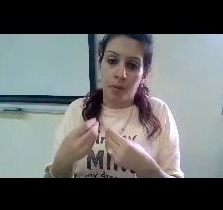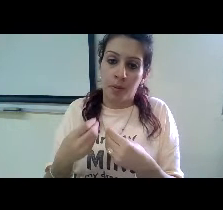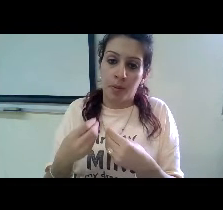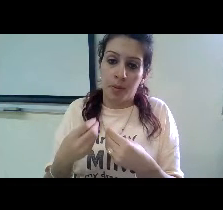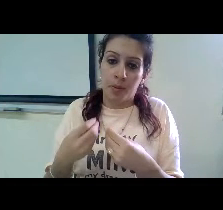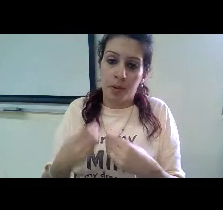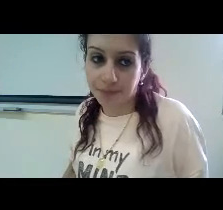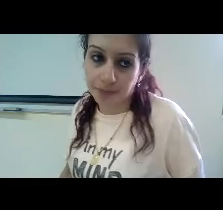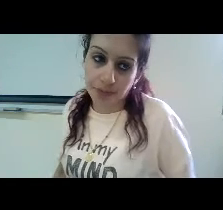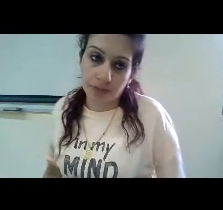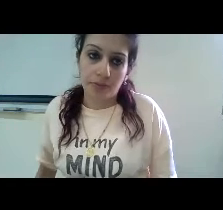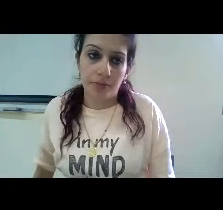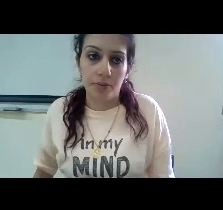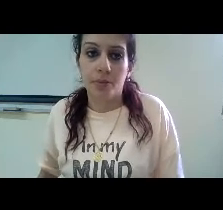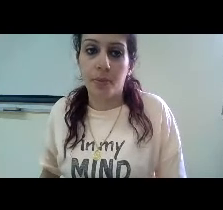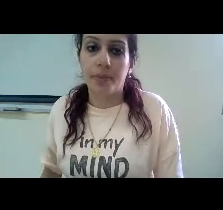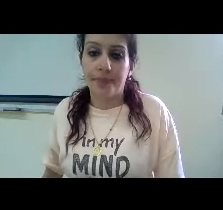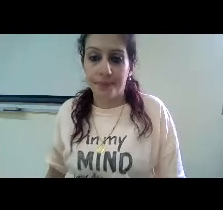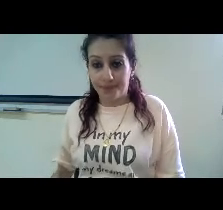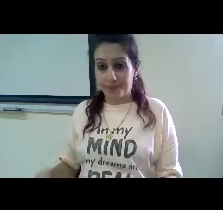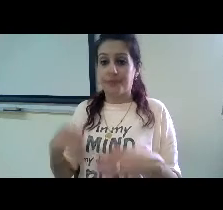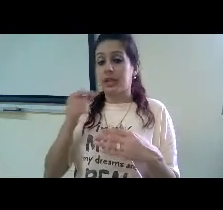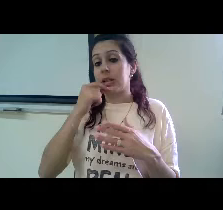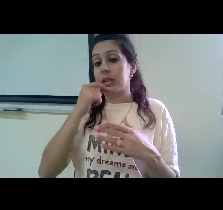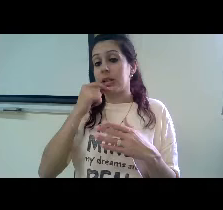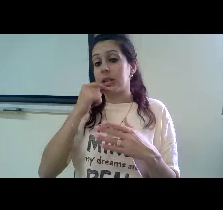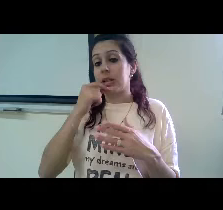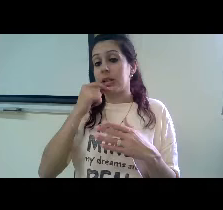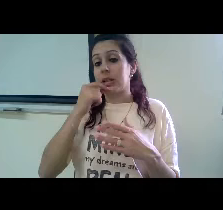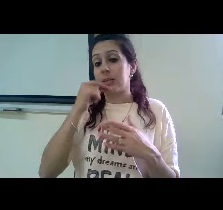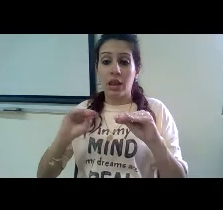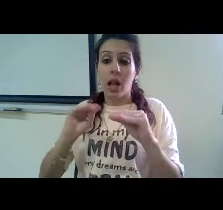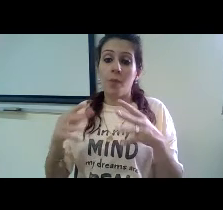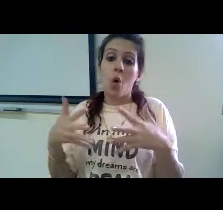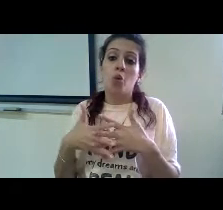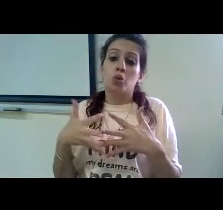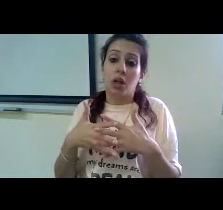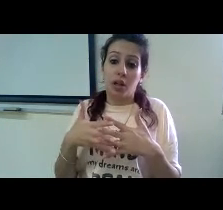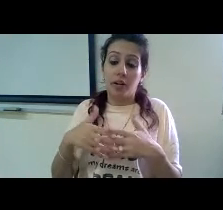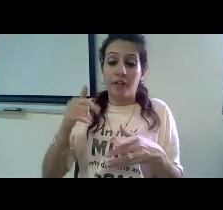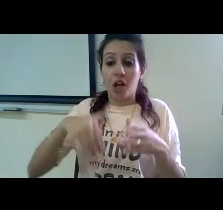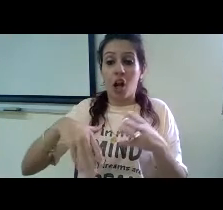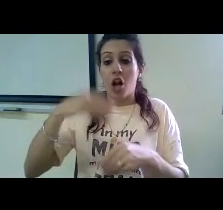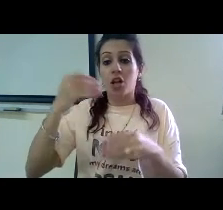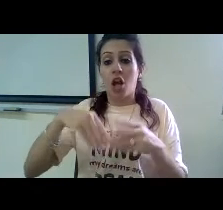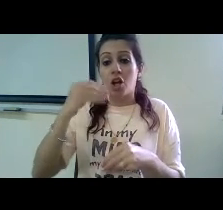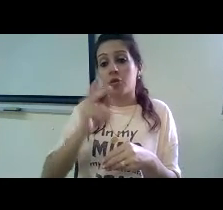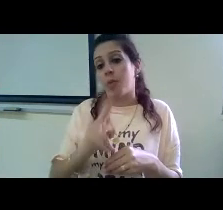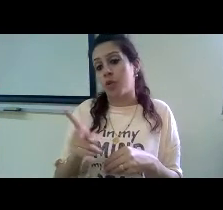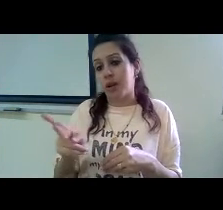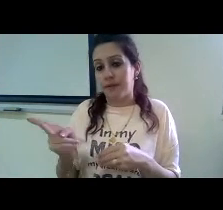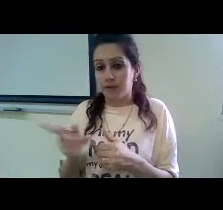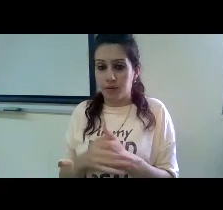And that has an overwhelmingly huge impact. On the learning outcomes of children,